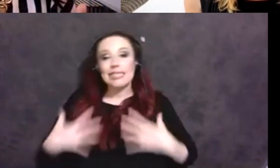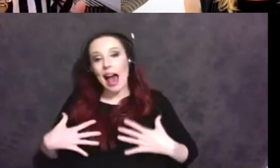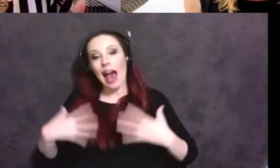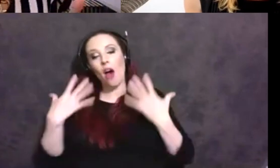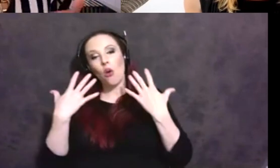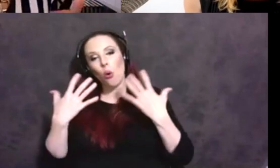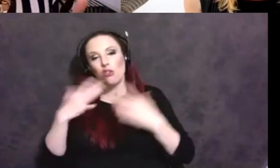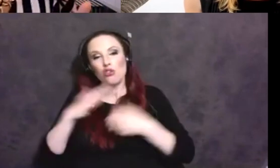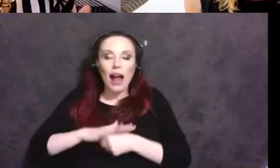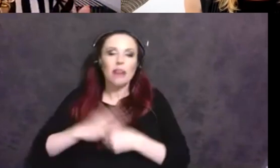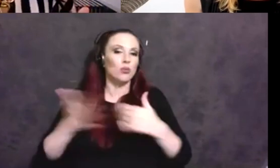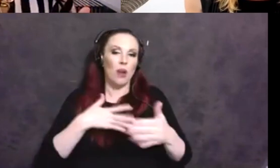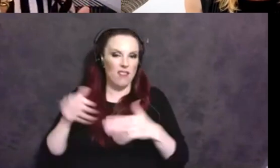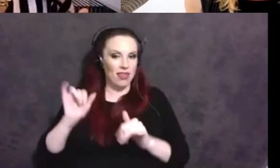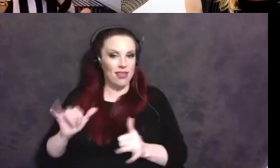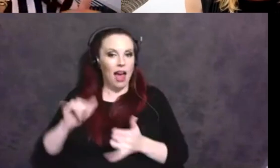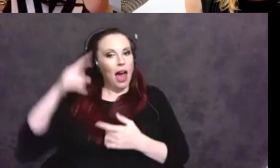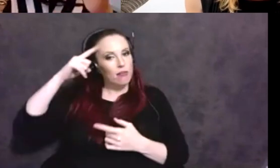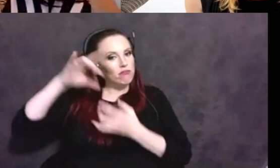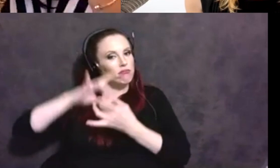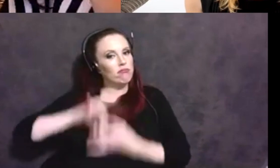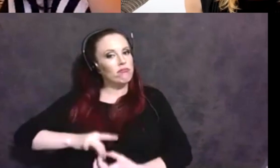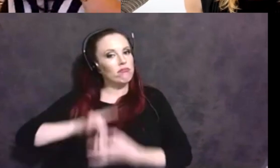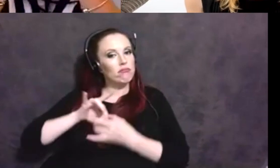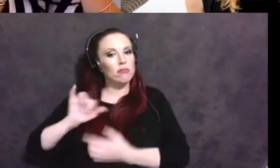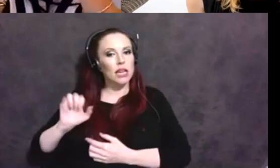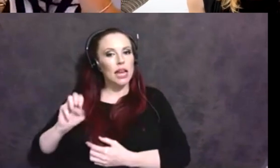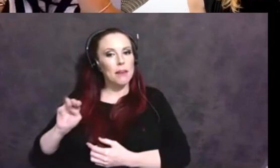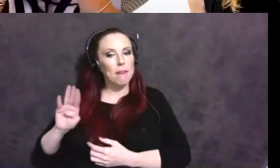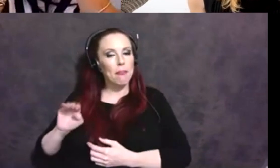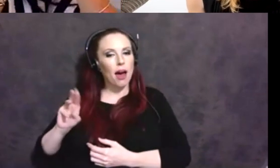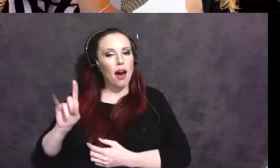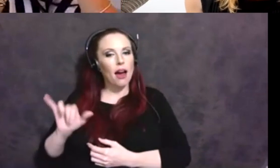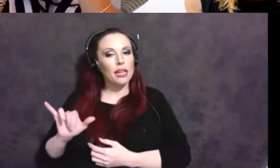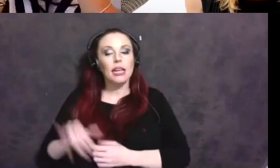happy because I feel the tingling in my chest and the flush of joy pulse through me or the